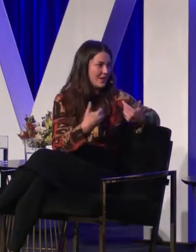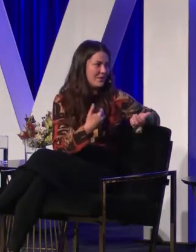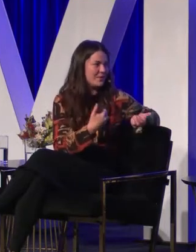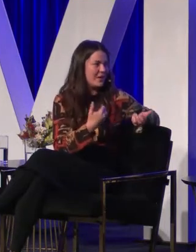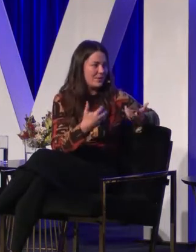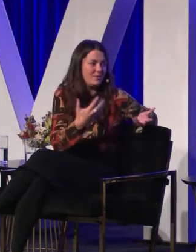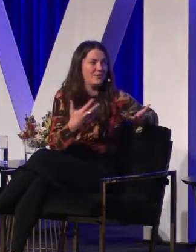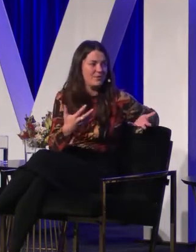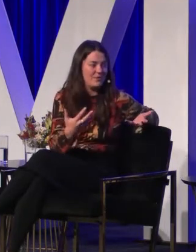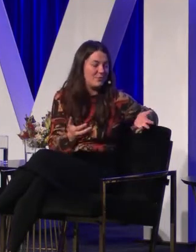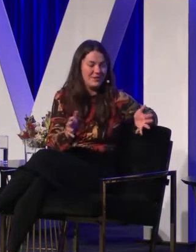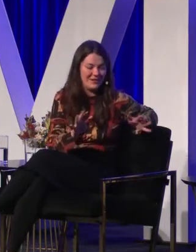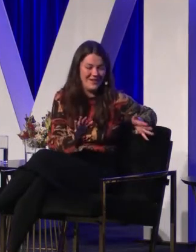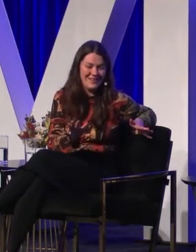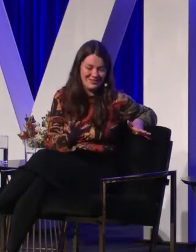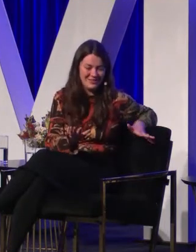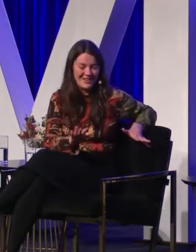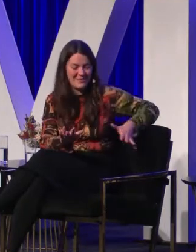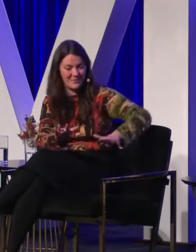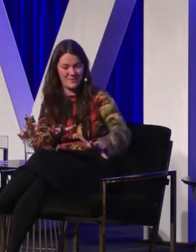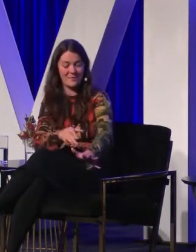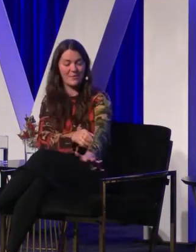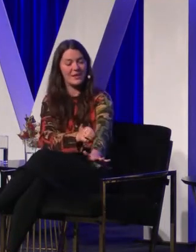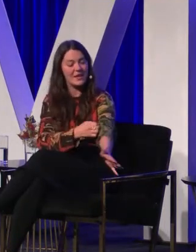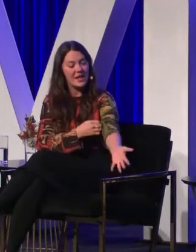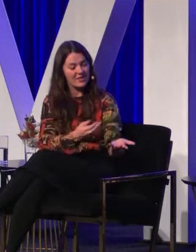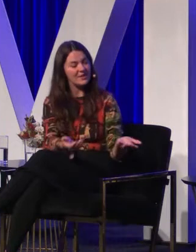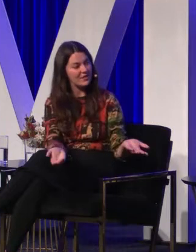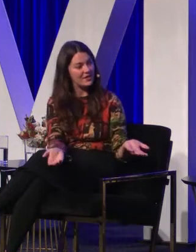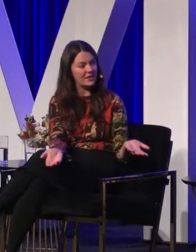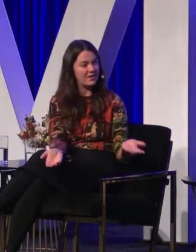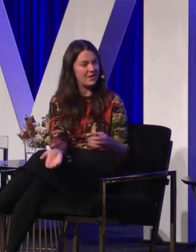I'm not, I wouldn't say I'm a member but like that's the thing that I think,